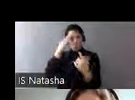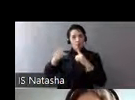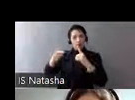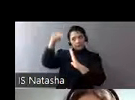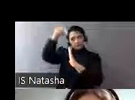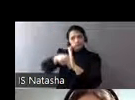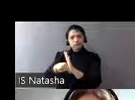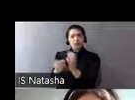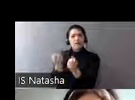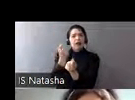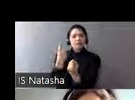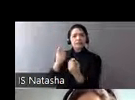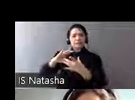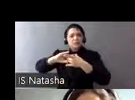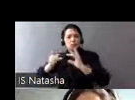of persons with disabilities.